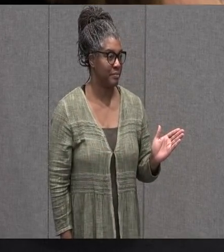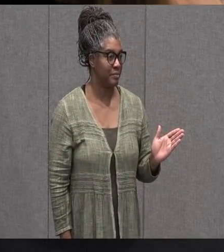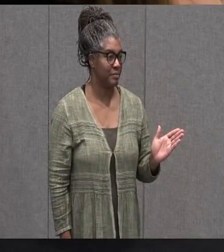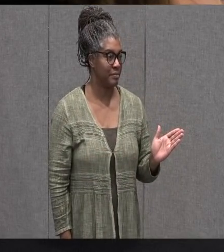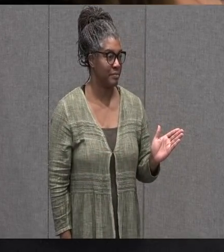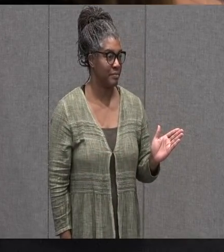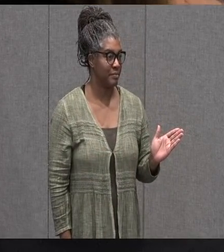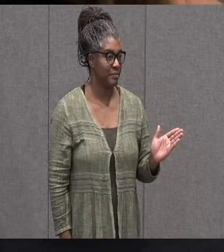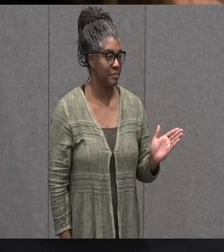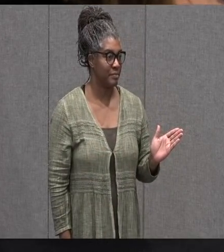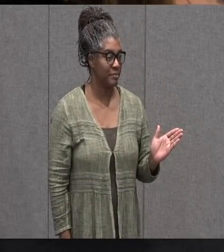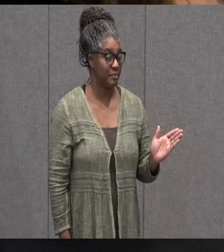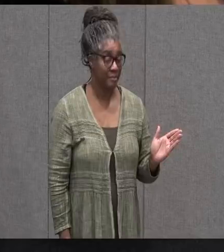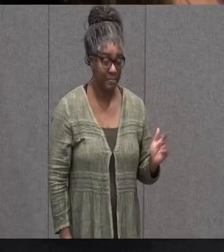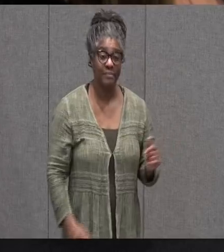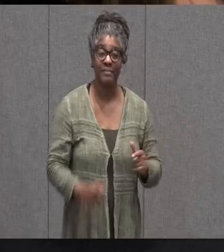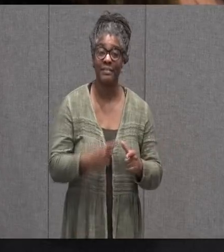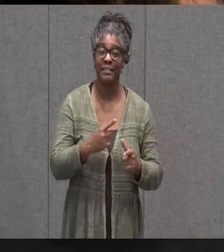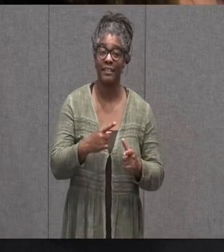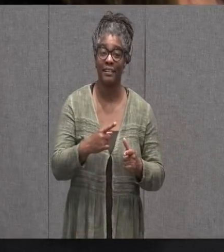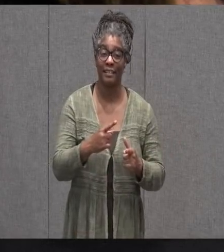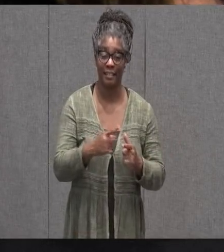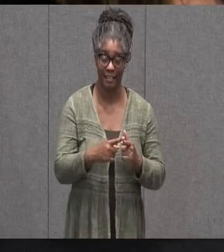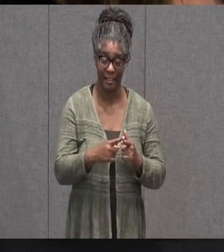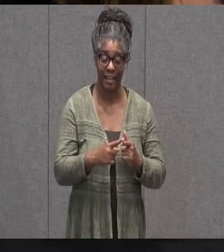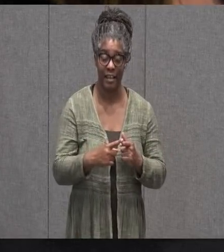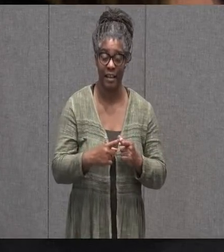Then Benny McBride, with four new pennies